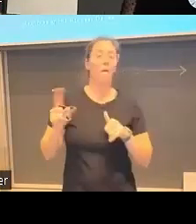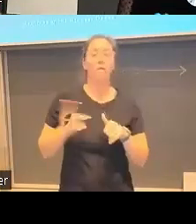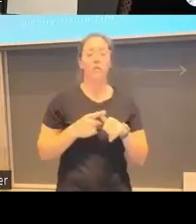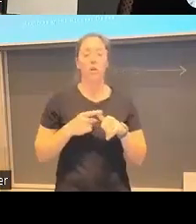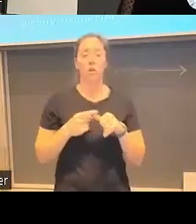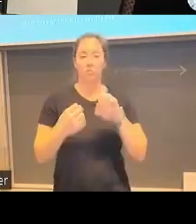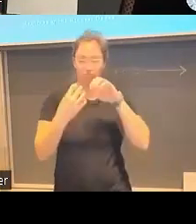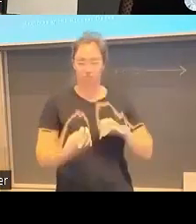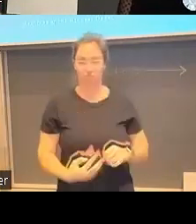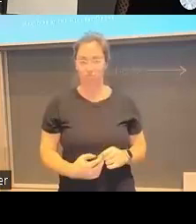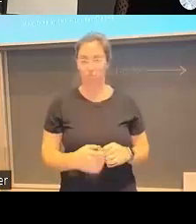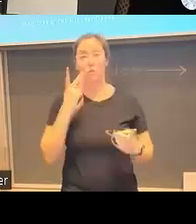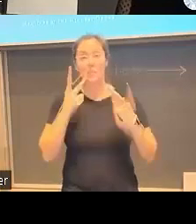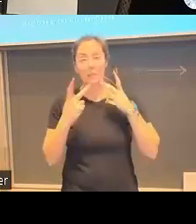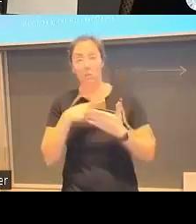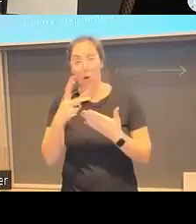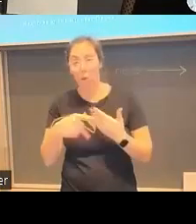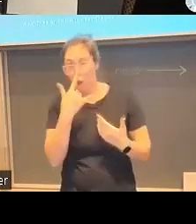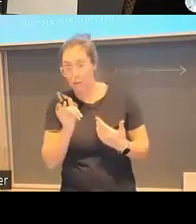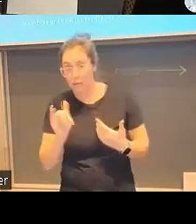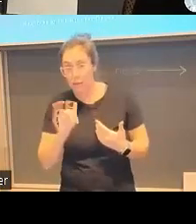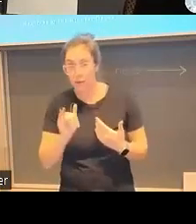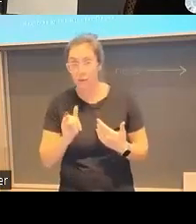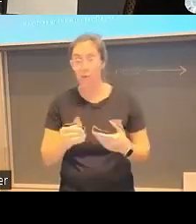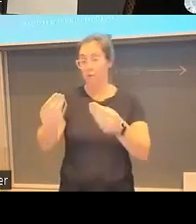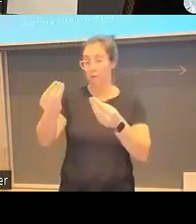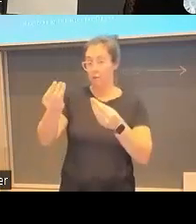the program looks like they'll be their recipient of feedback so that they can hear it in real time